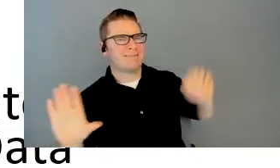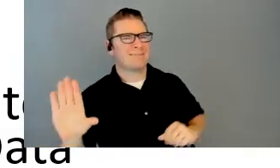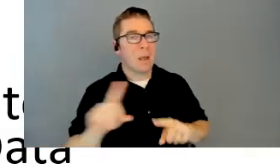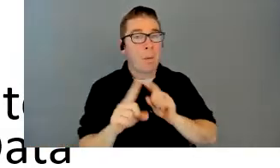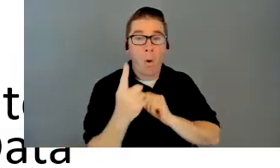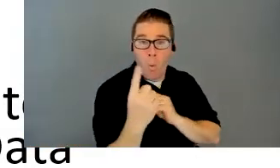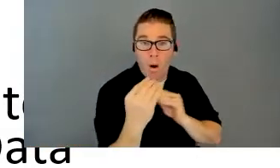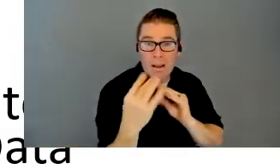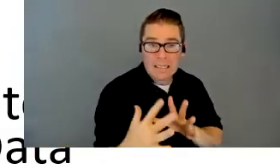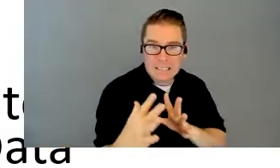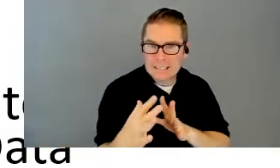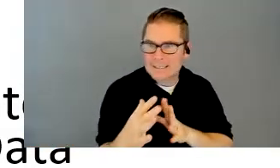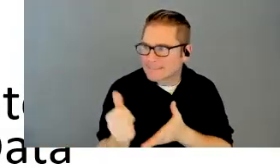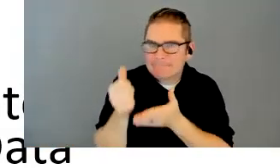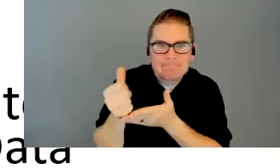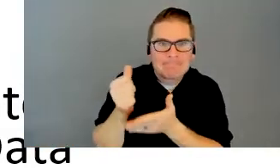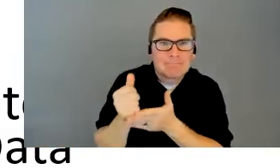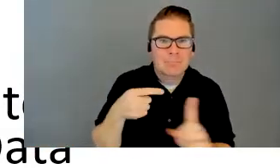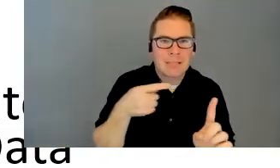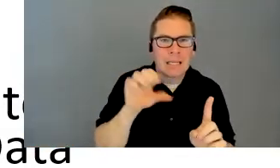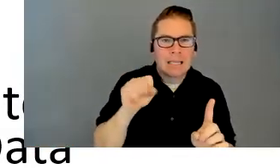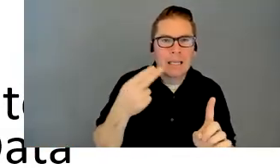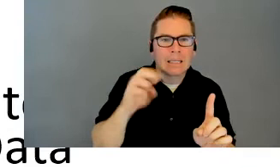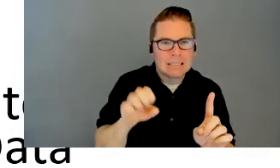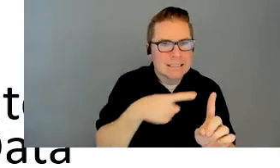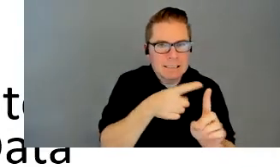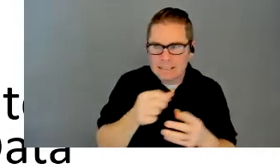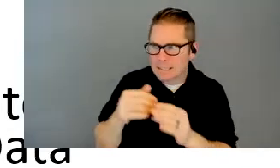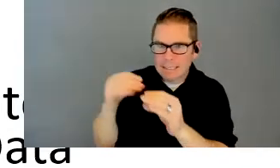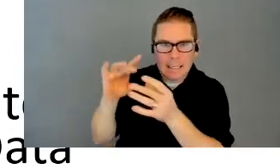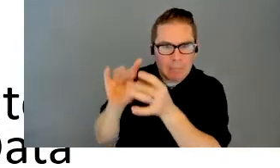Like, she just kept messaging him and and and telling him,